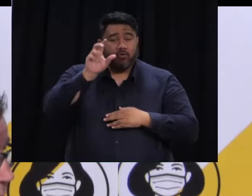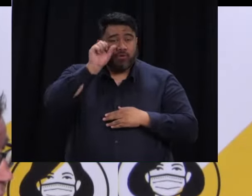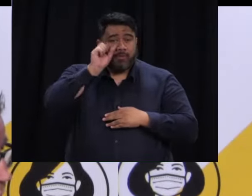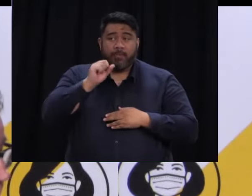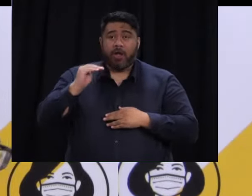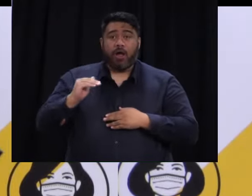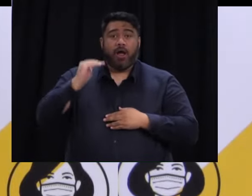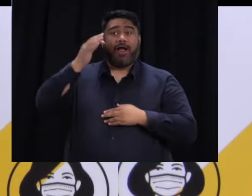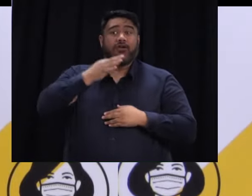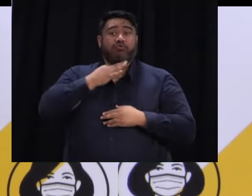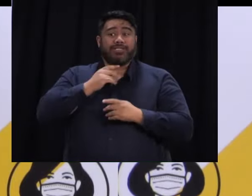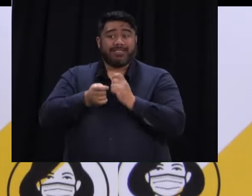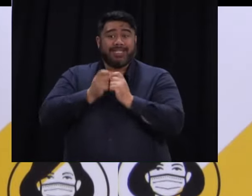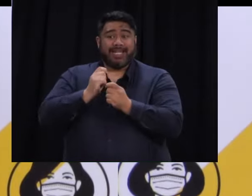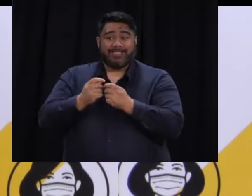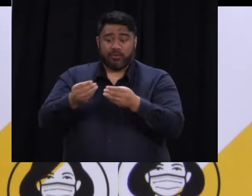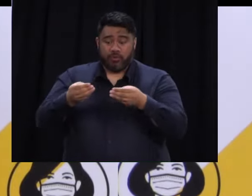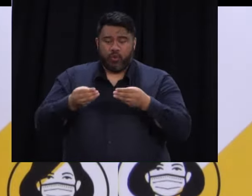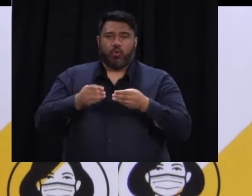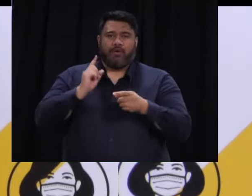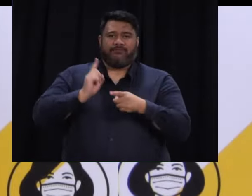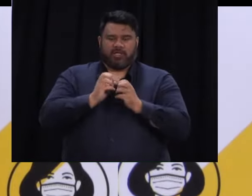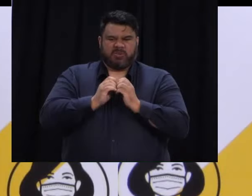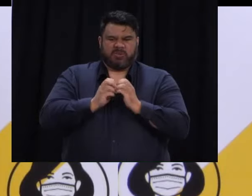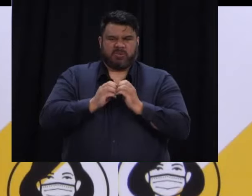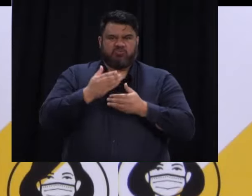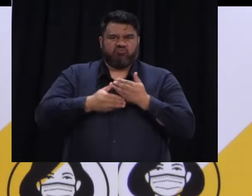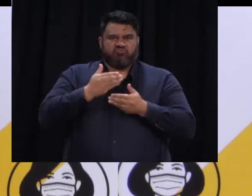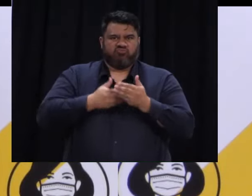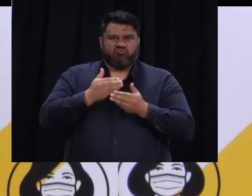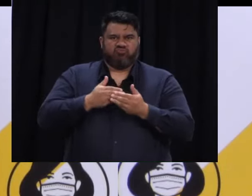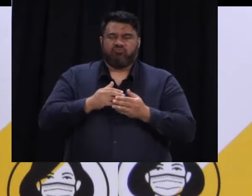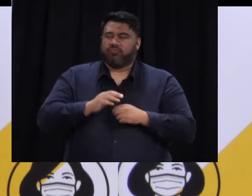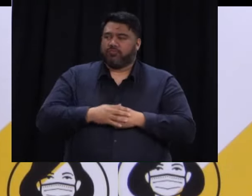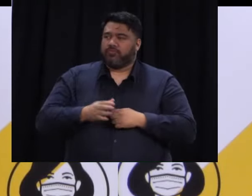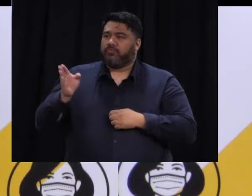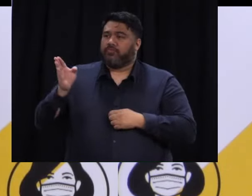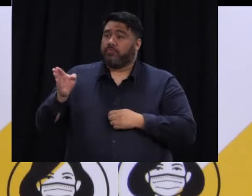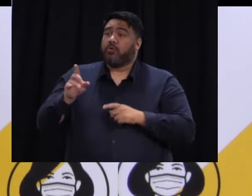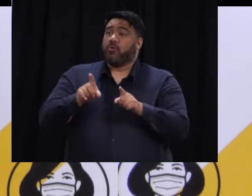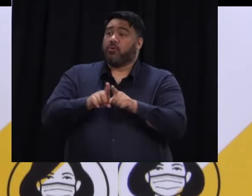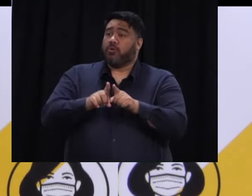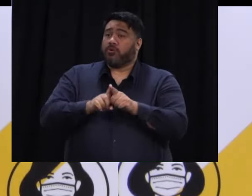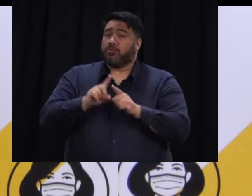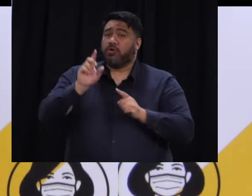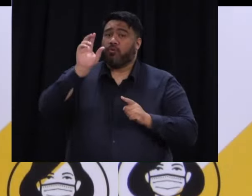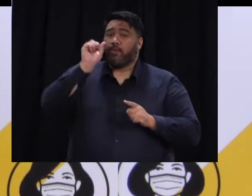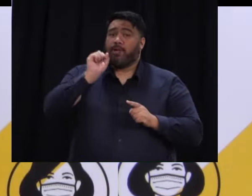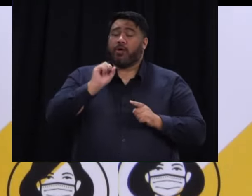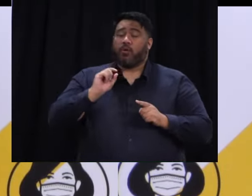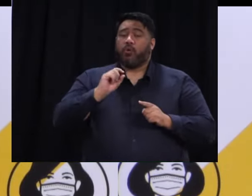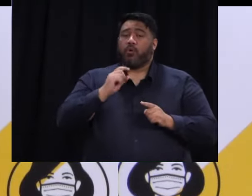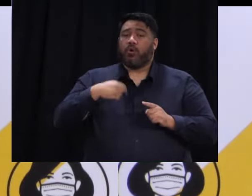sure we are getting through any backlog. Just to reiterate, any tests of high risk people are